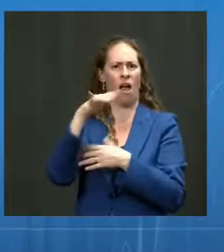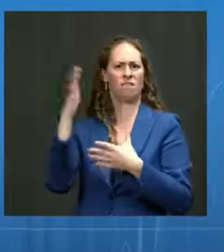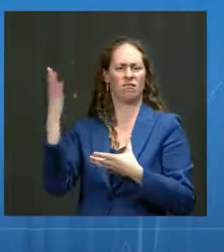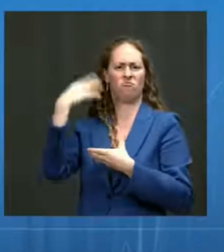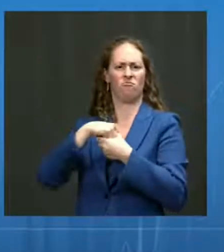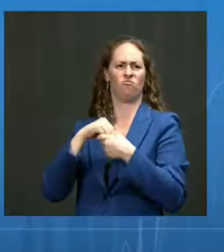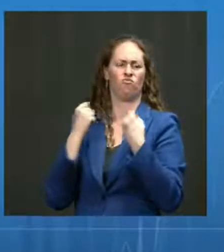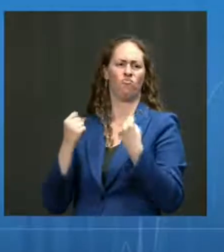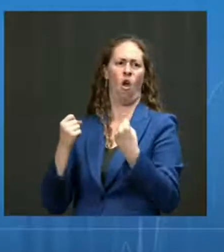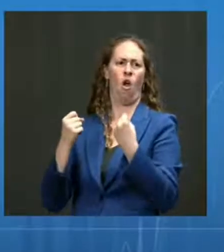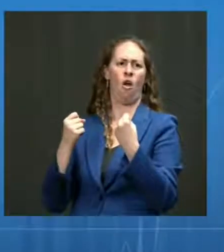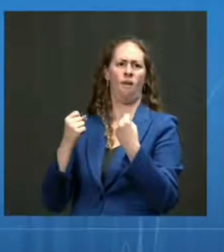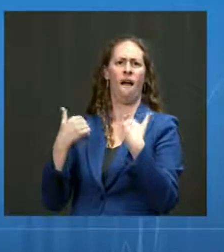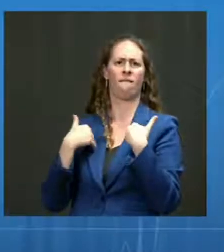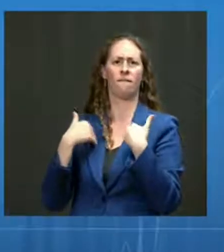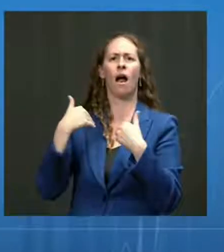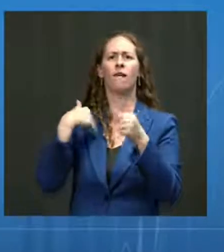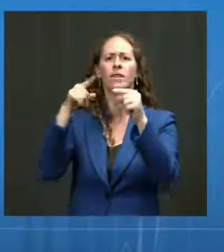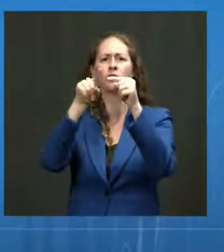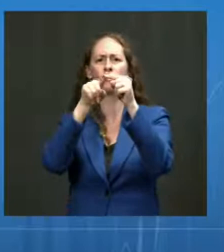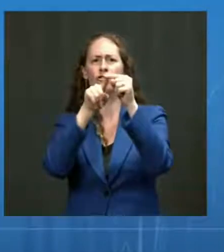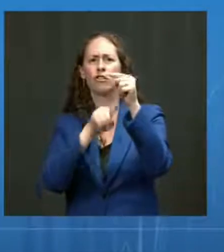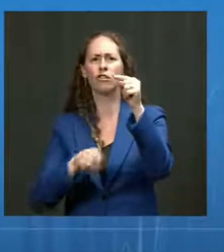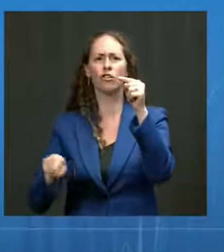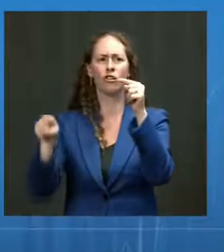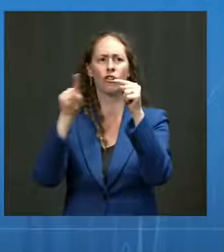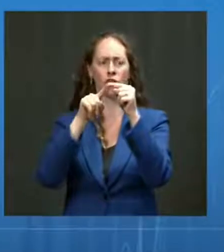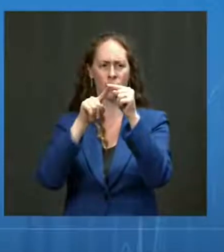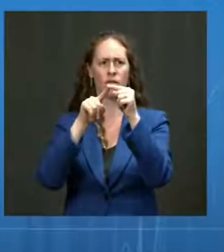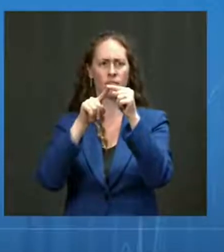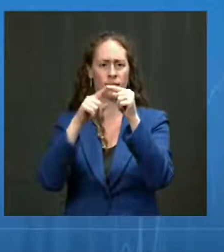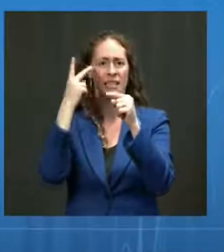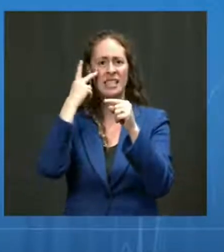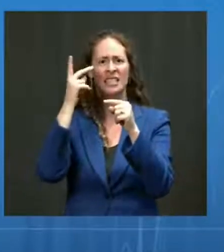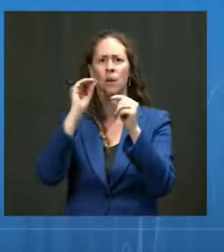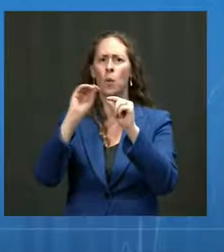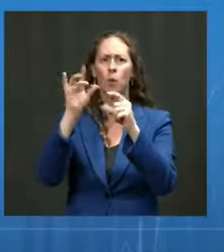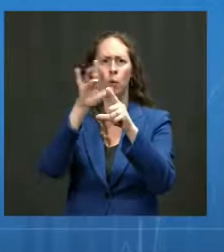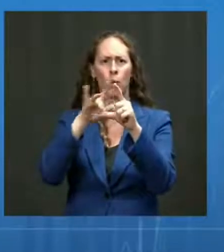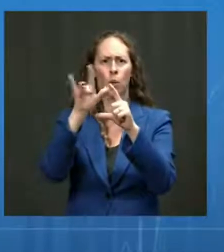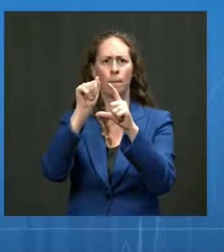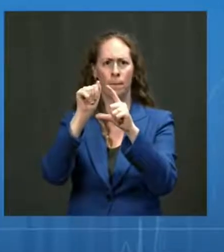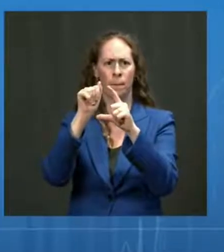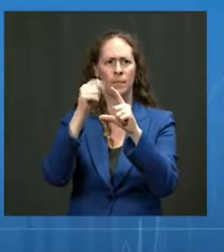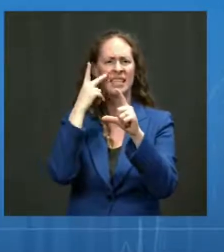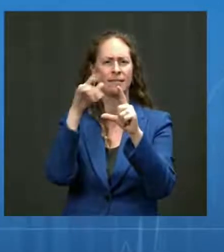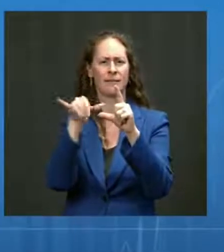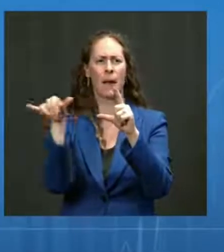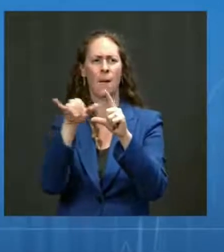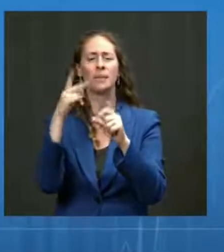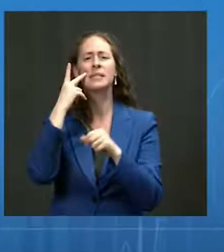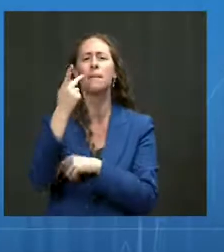TWO BASES OF THE IMMUNIZATION. AND THE OPEN CIRCLES ARE THE